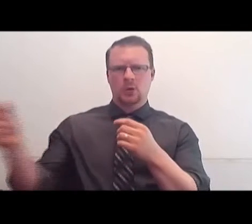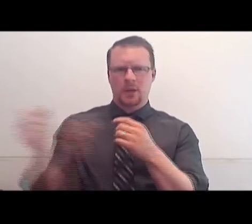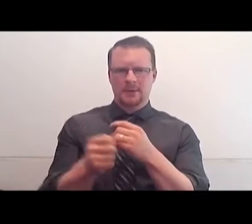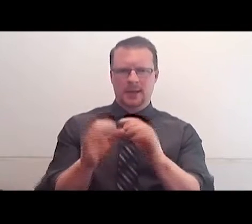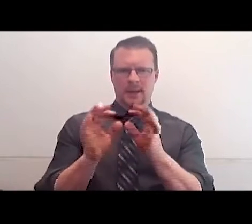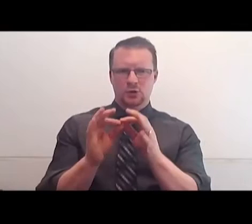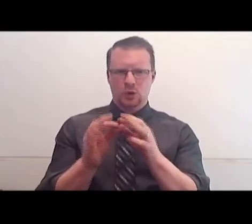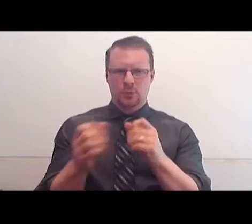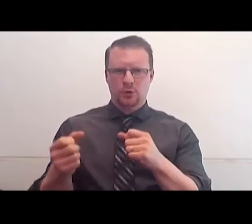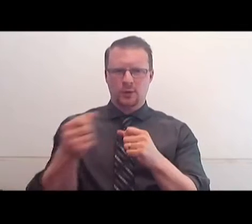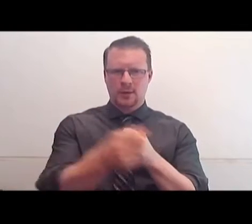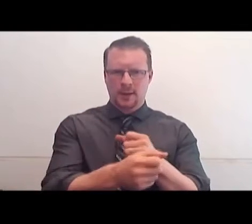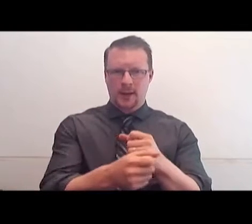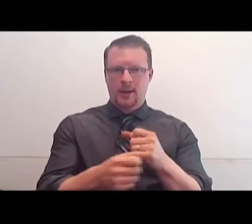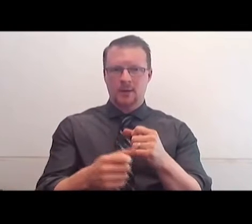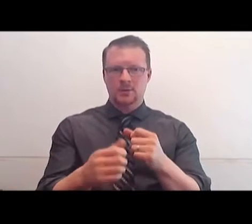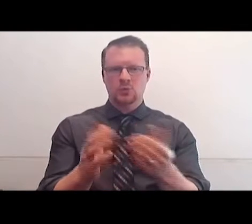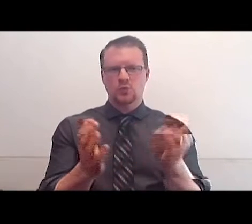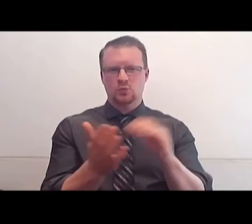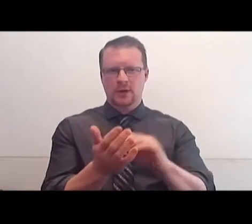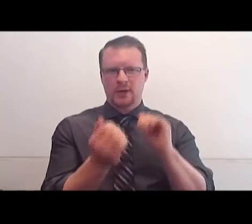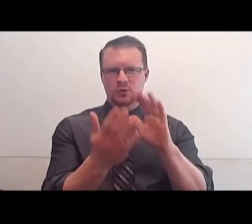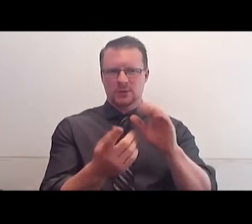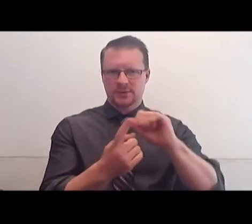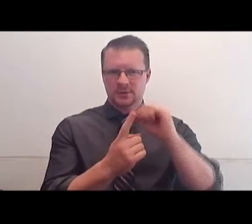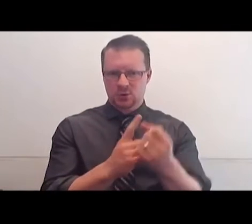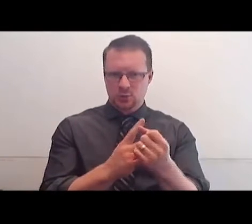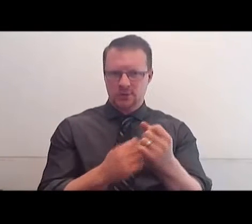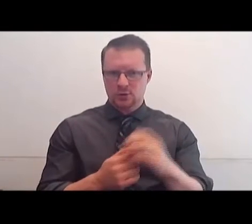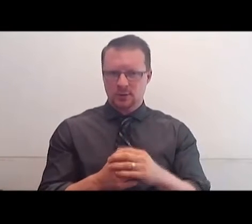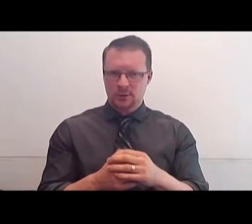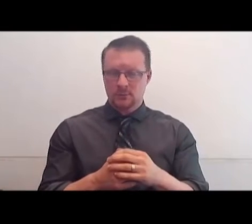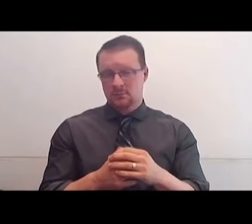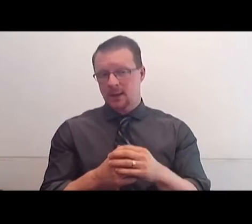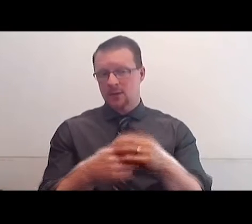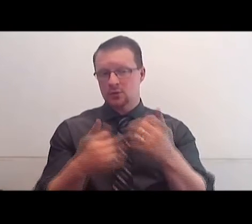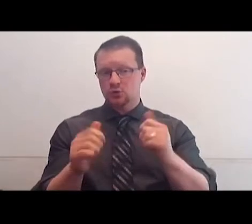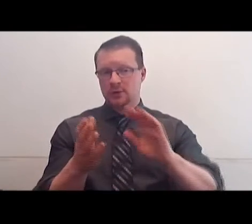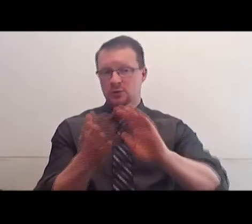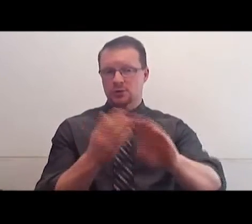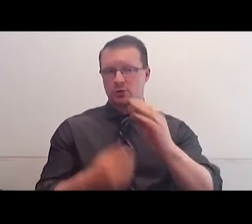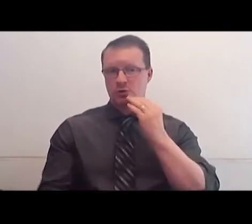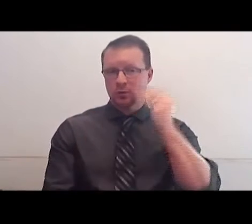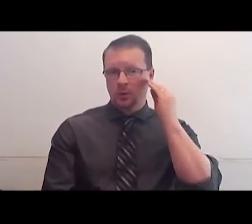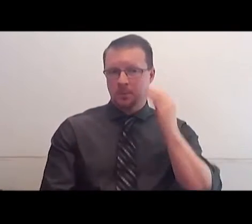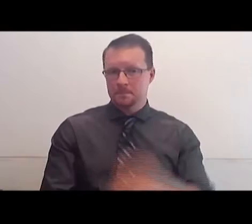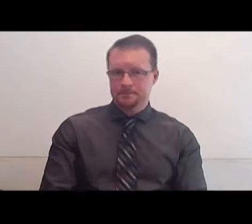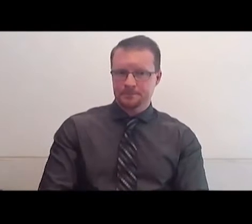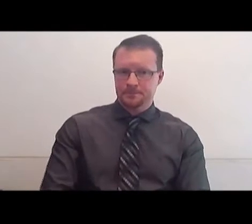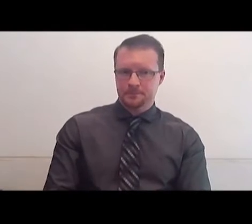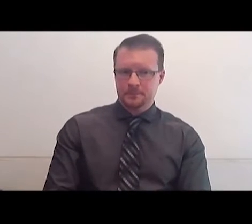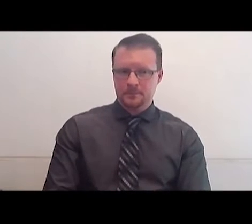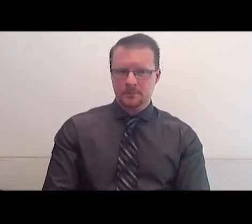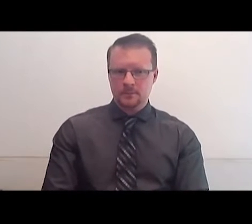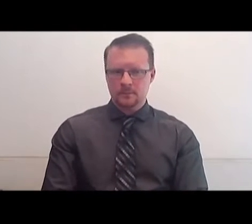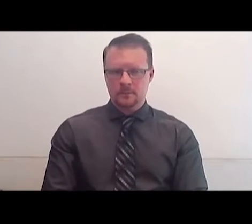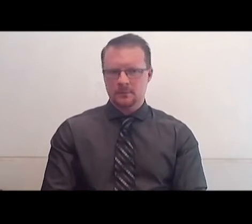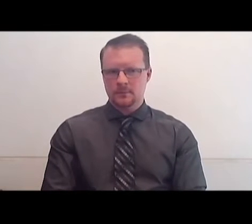So I asked the emergency department to bring in an interpreter and to re-address the situation to re-interview the patient,